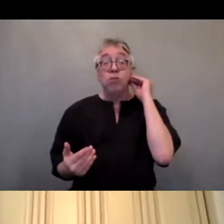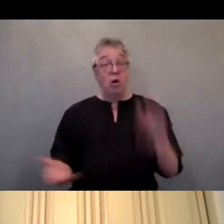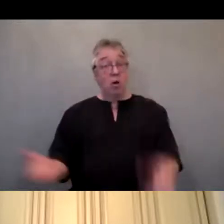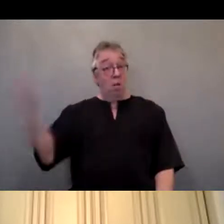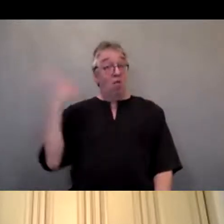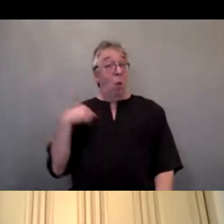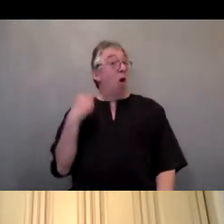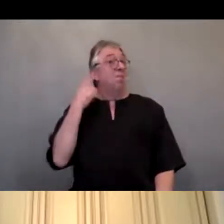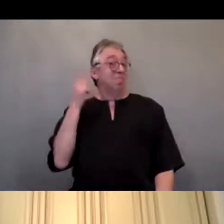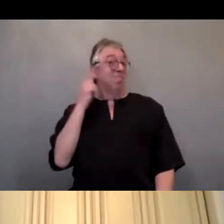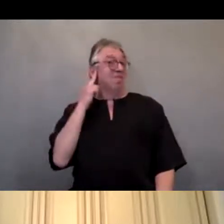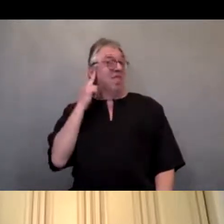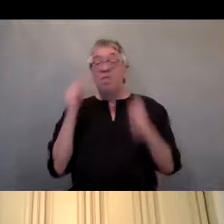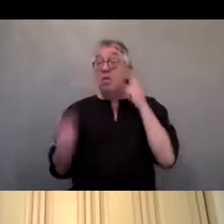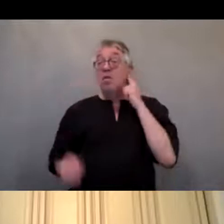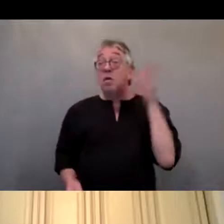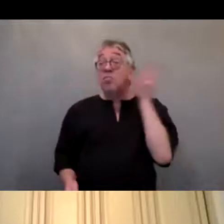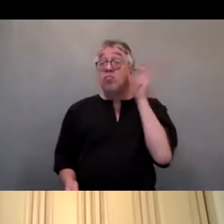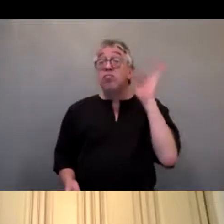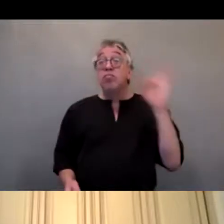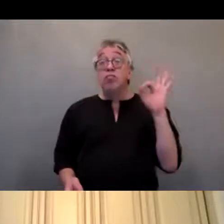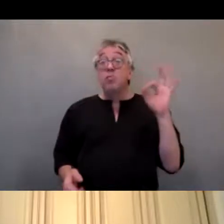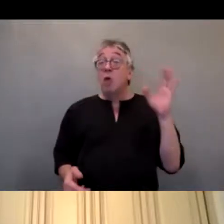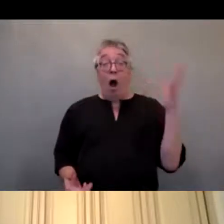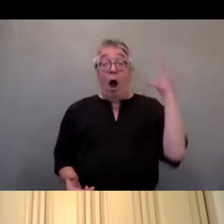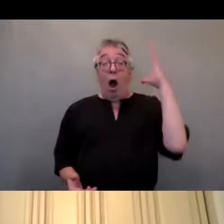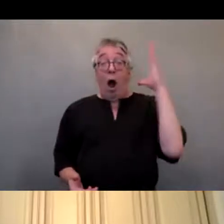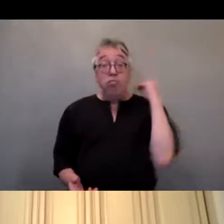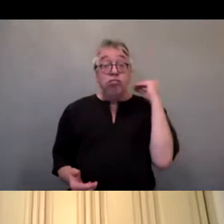having full hearing on one side, to having a severe to